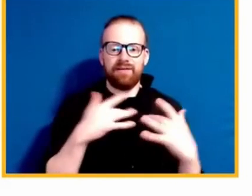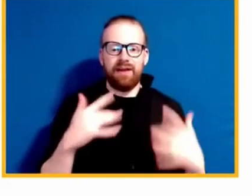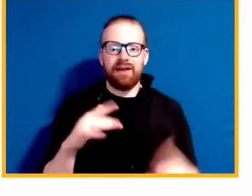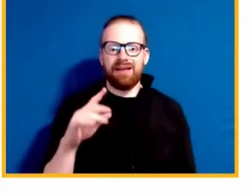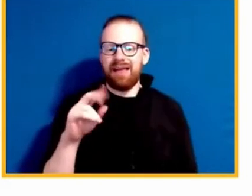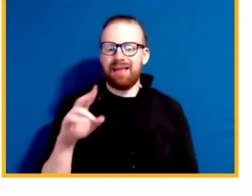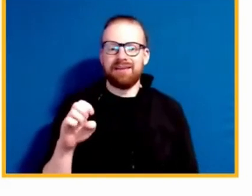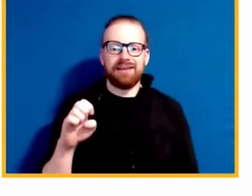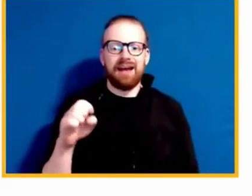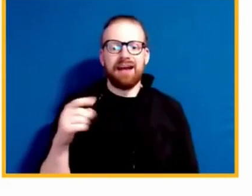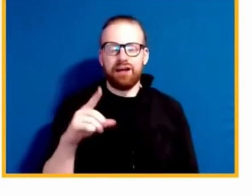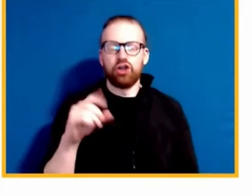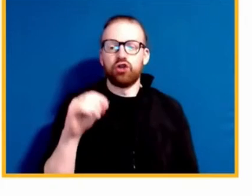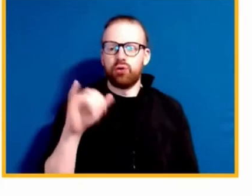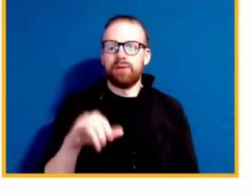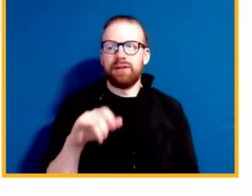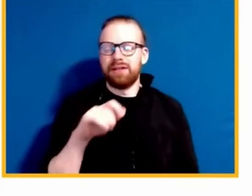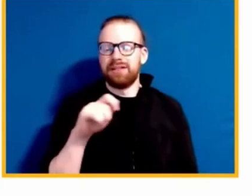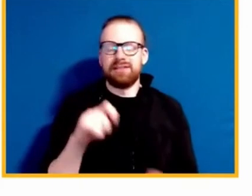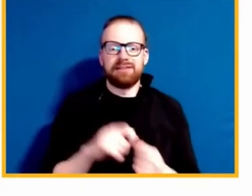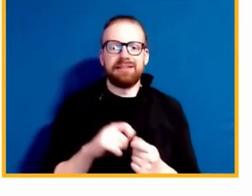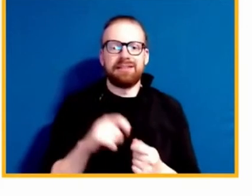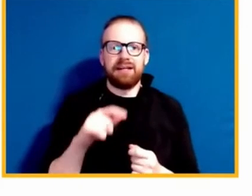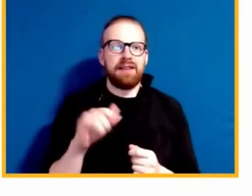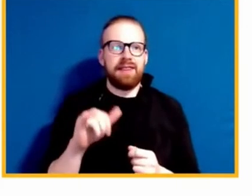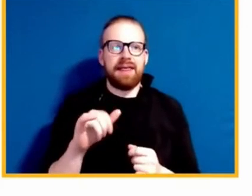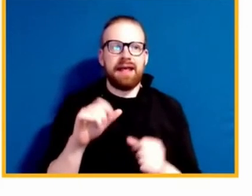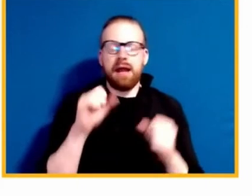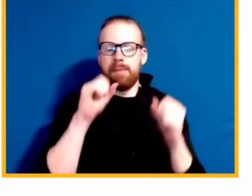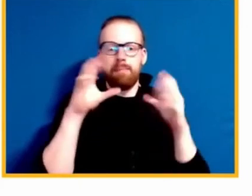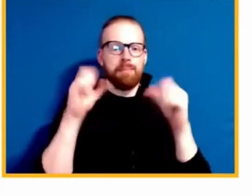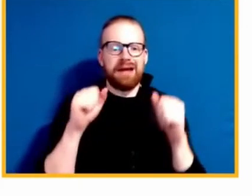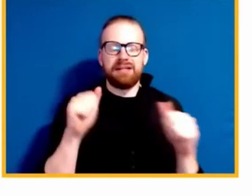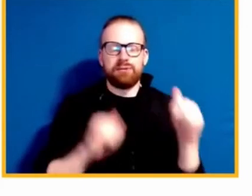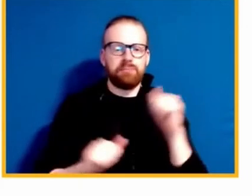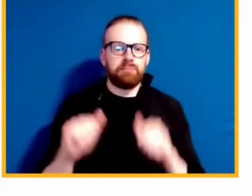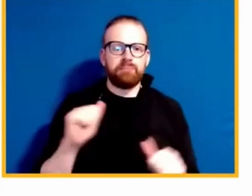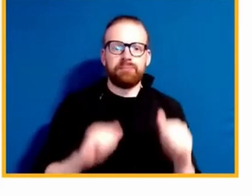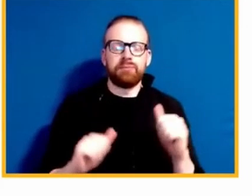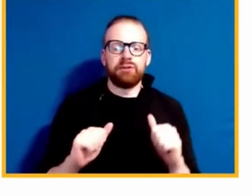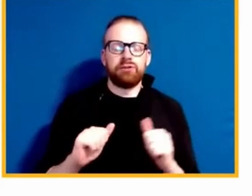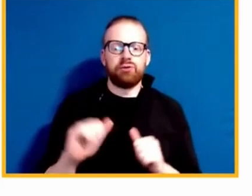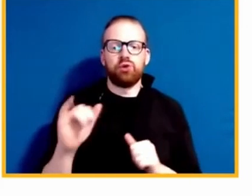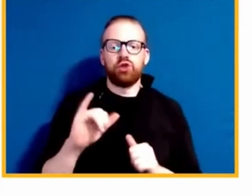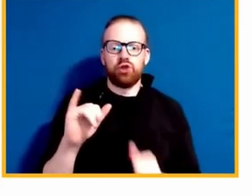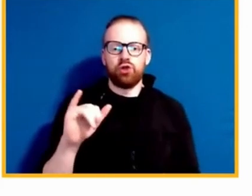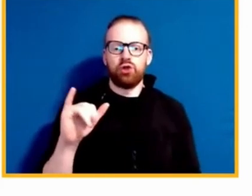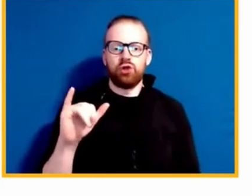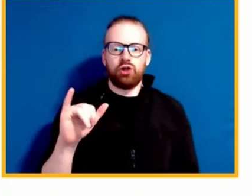exactly that with that amazing performance, and I think you know, Yuki, you and I,